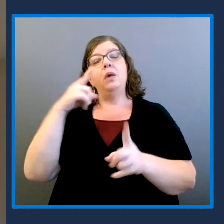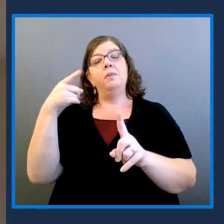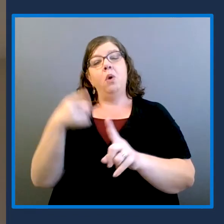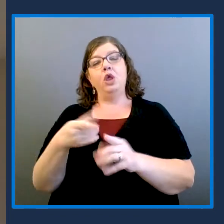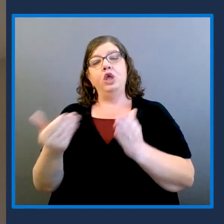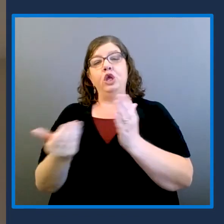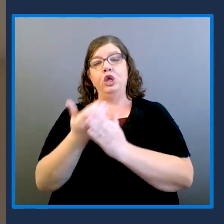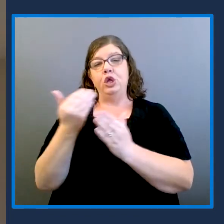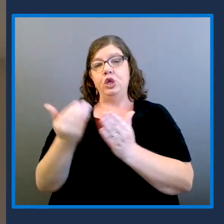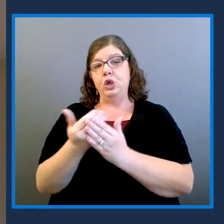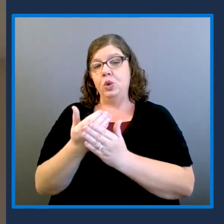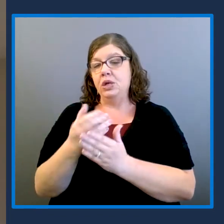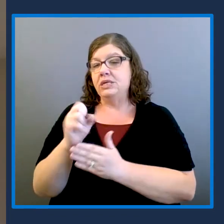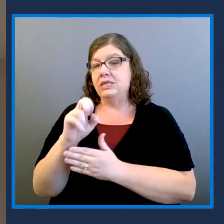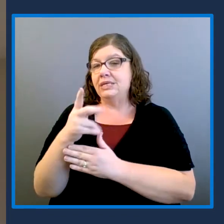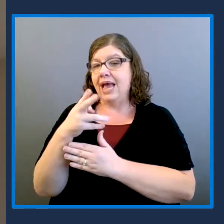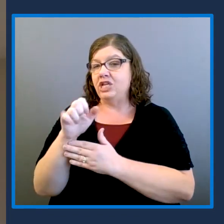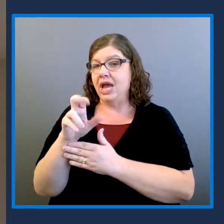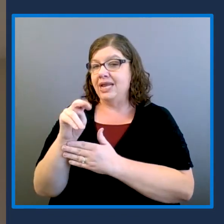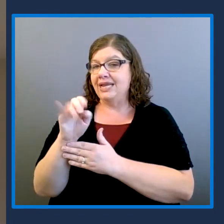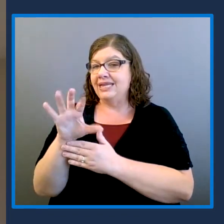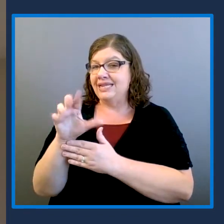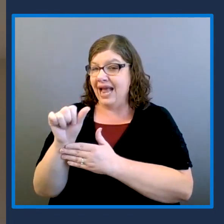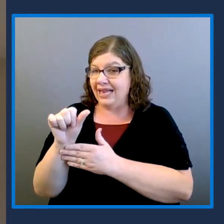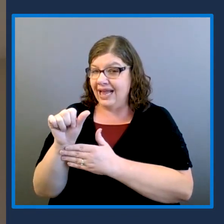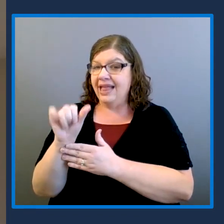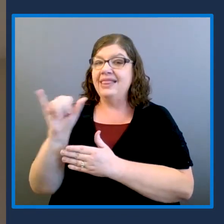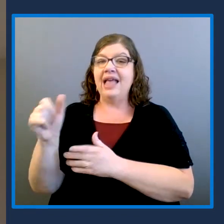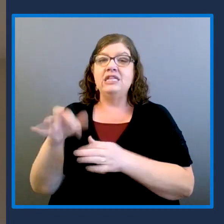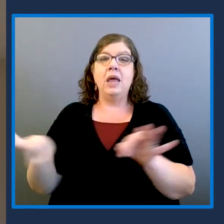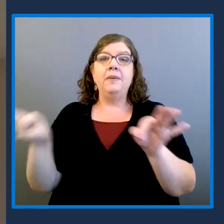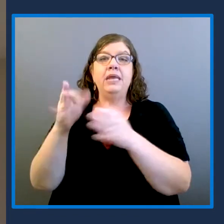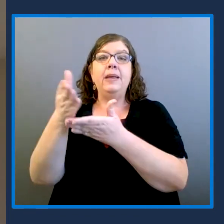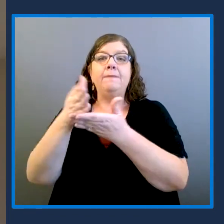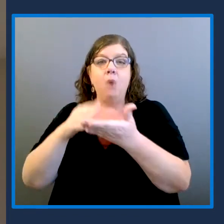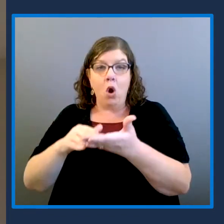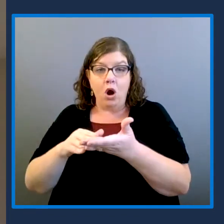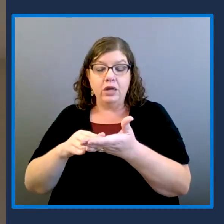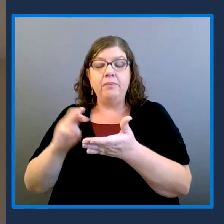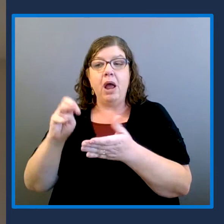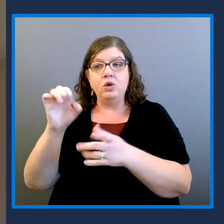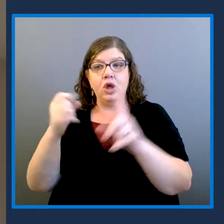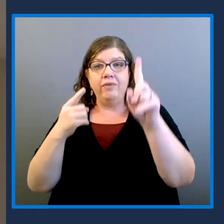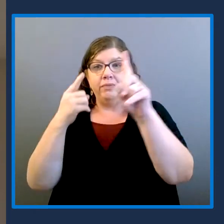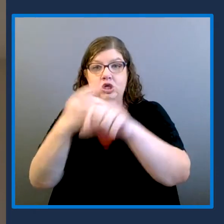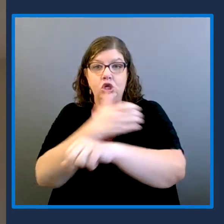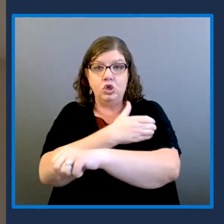about the newish ceo satya nadella he's really a key part of microsoft's mission which is to